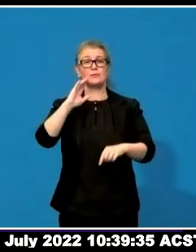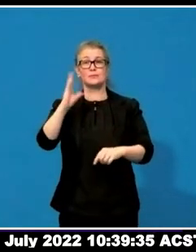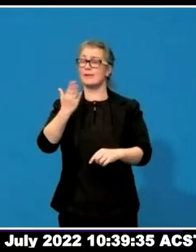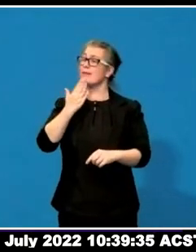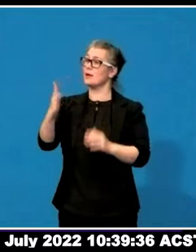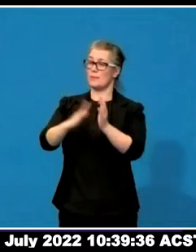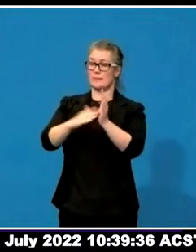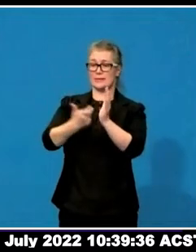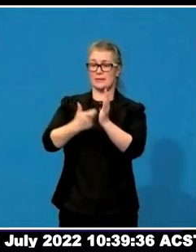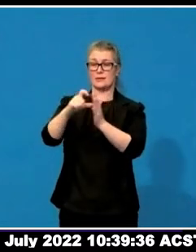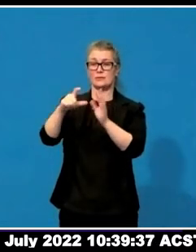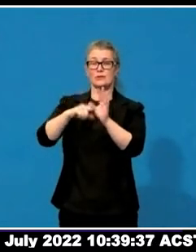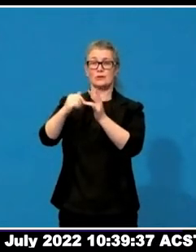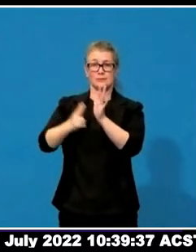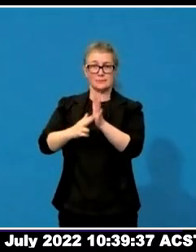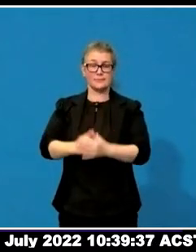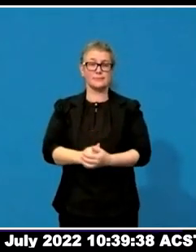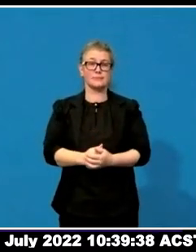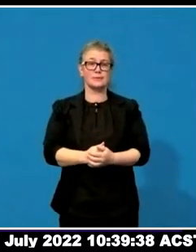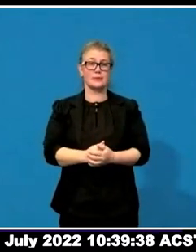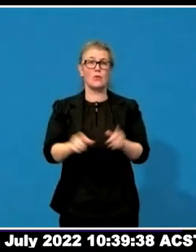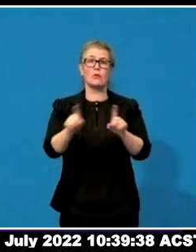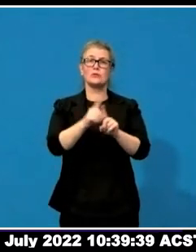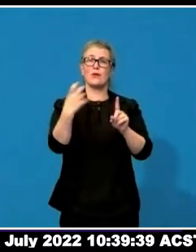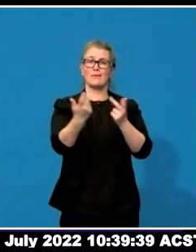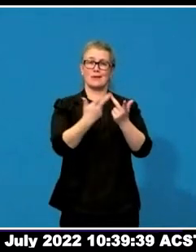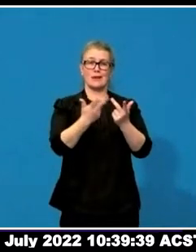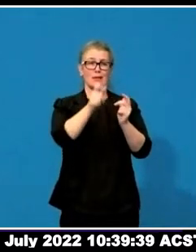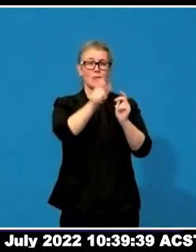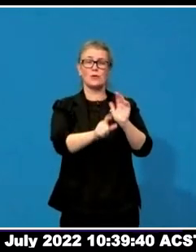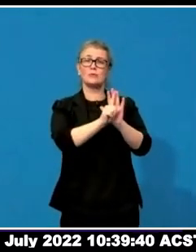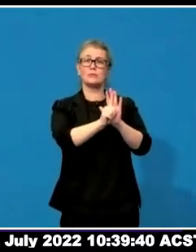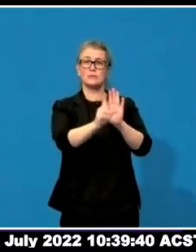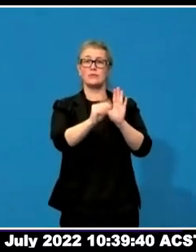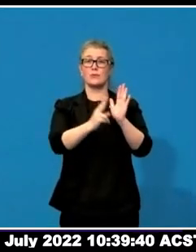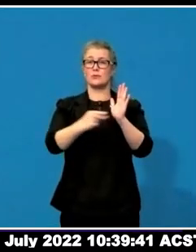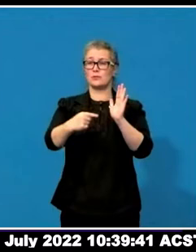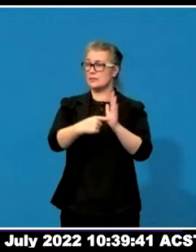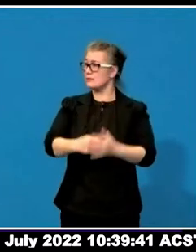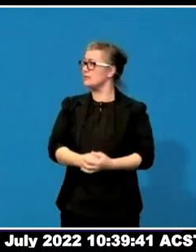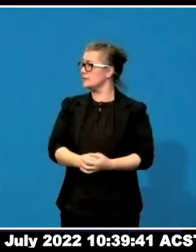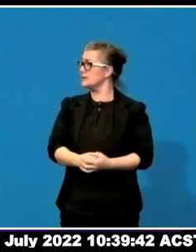I think there is an appearance also for the Northern Territory. Yes. If it please, Chair, my name is Chalmers.